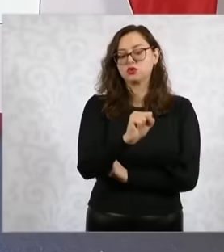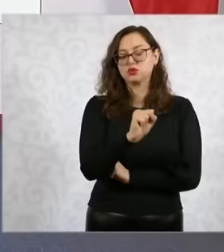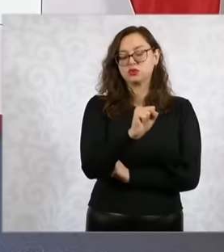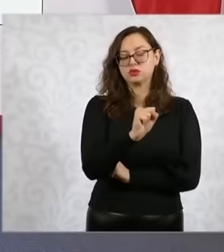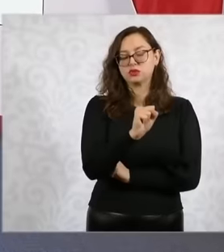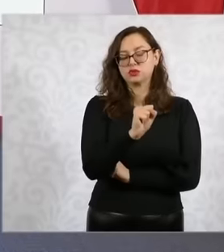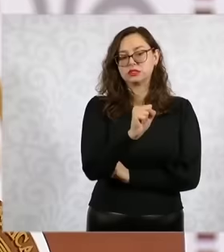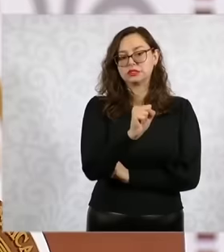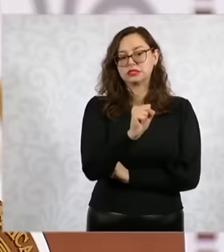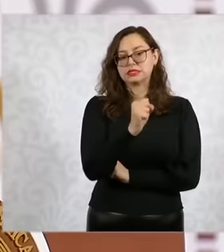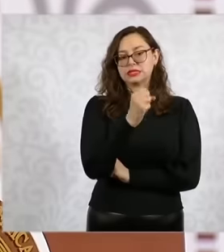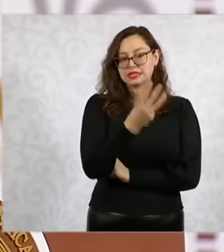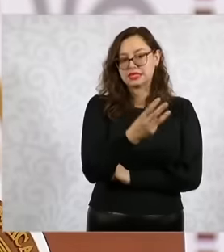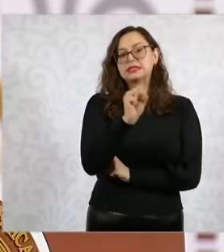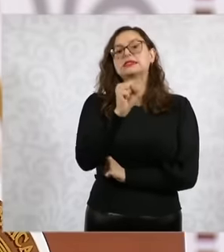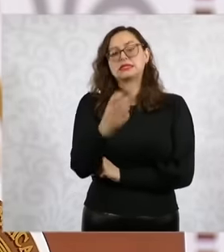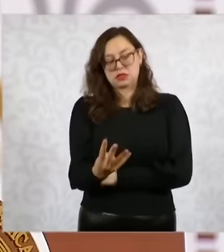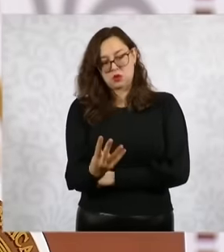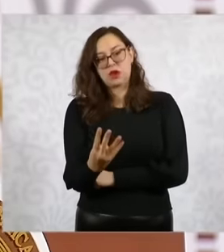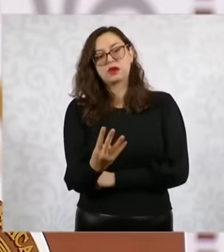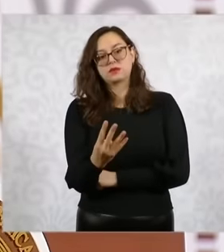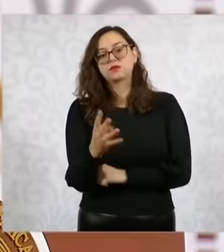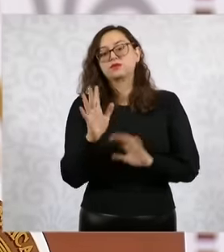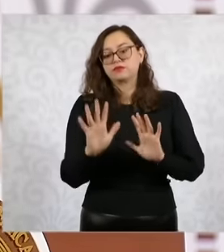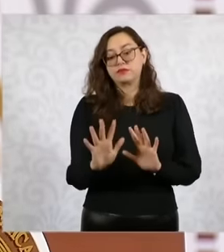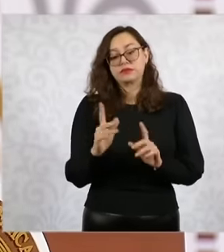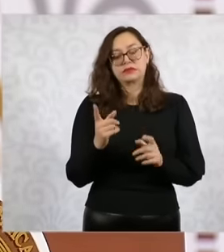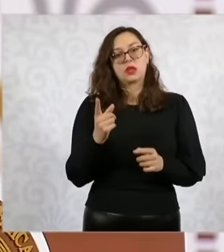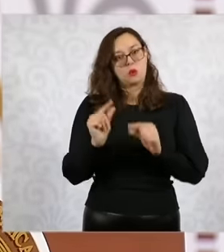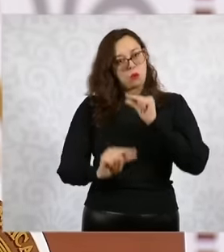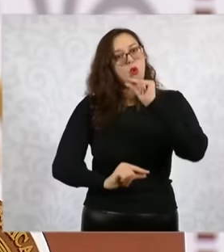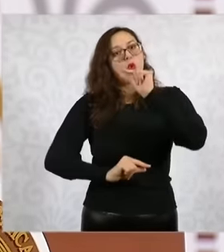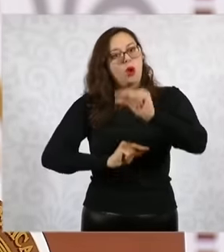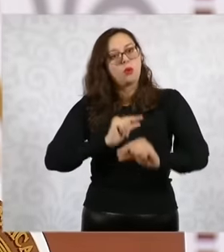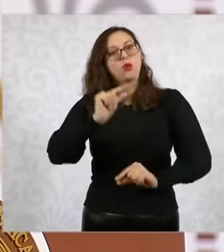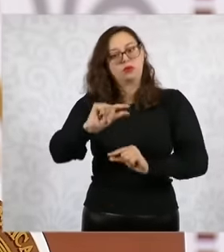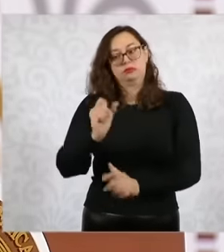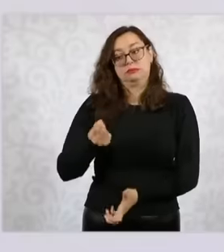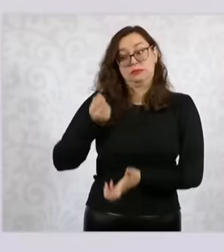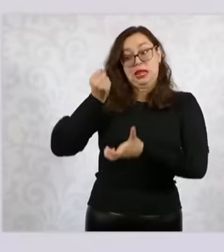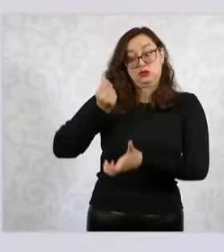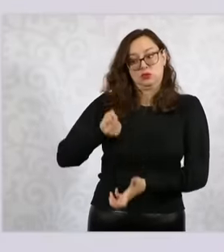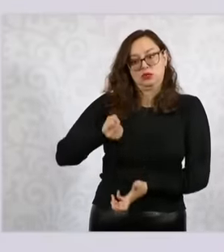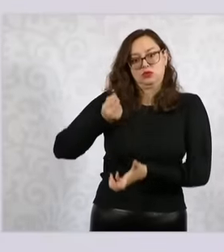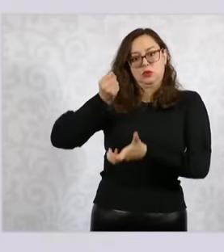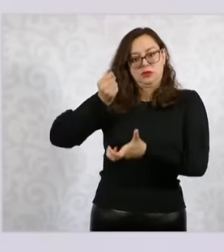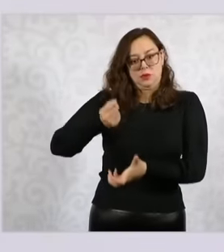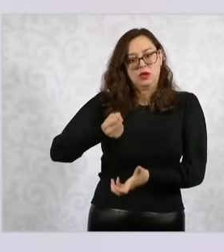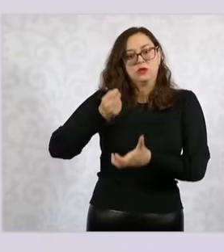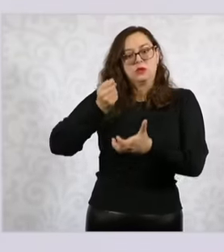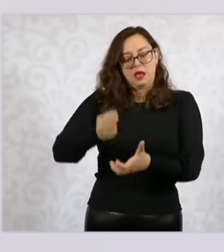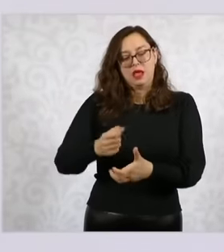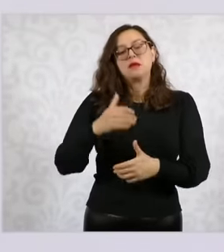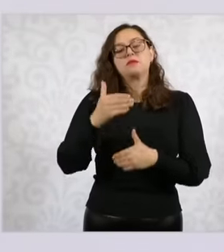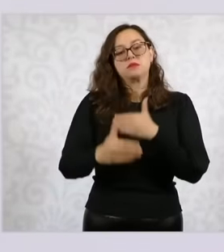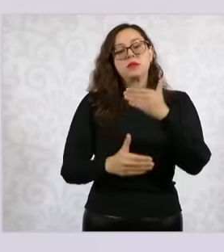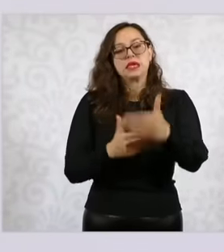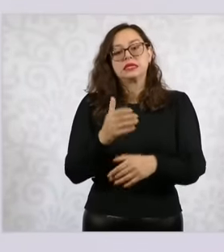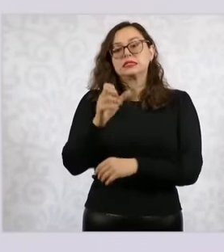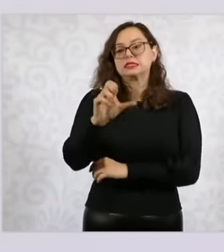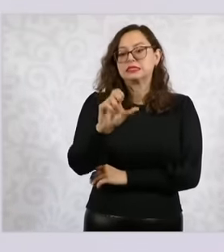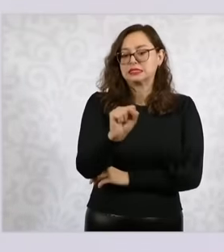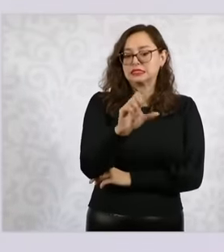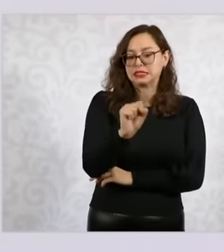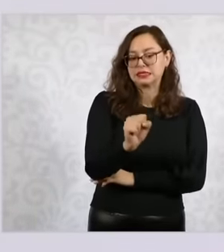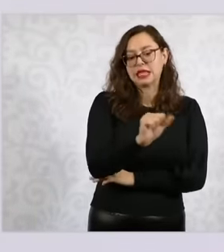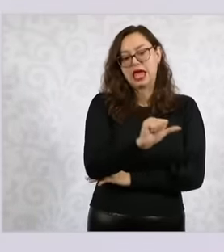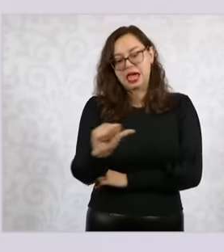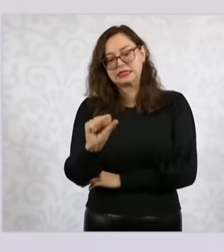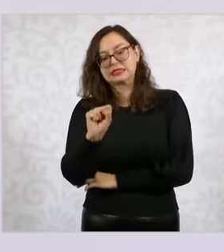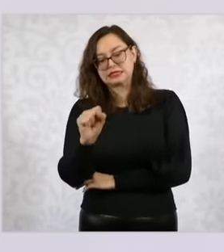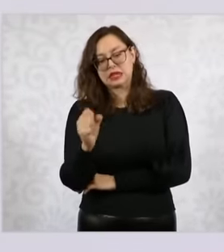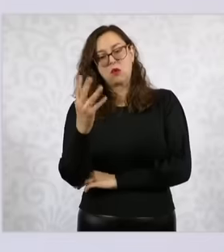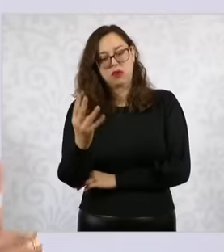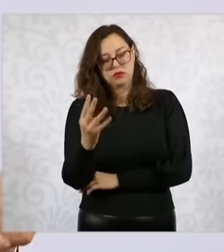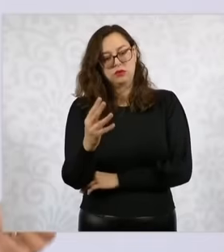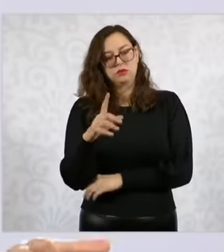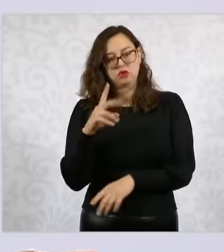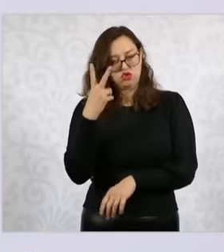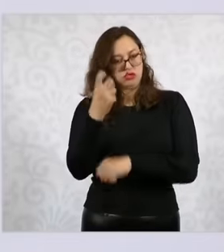it is an assessment to evaluate the budget and the following year we would go to 60 64 So that